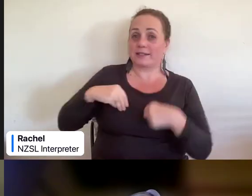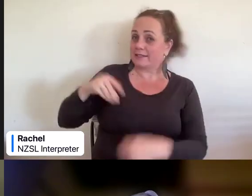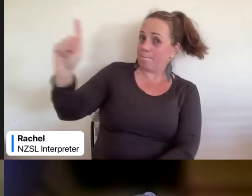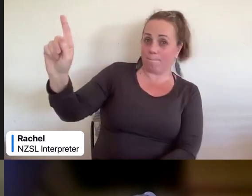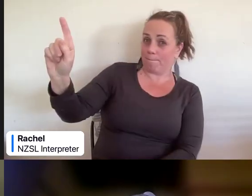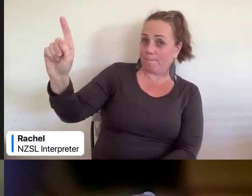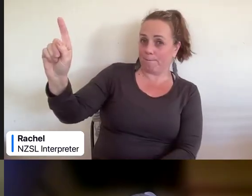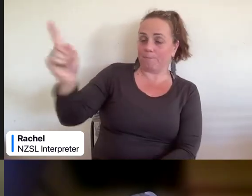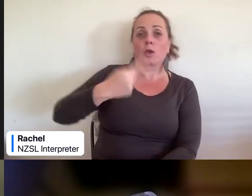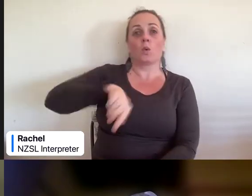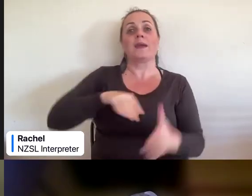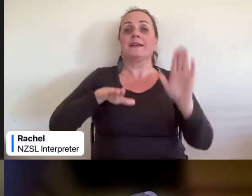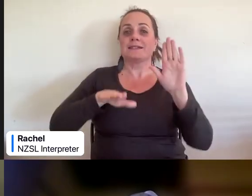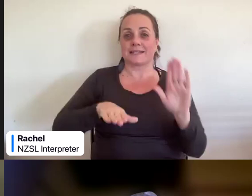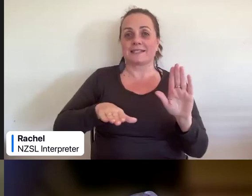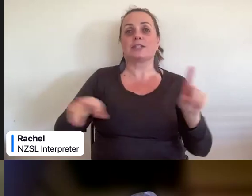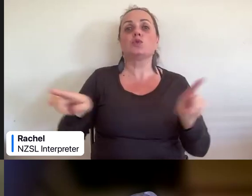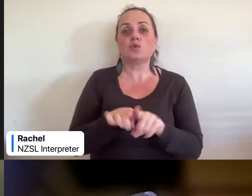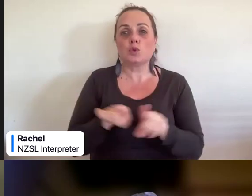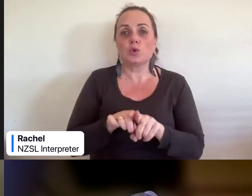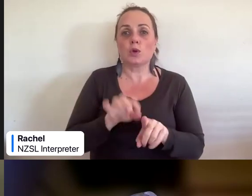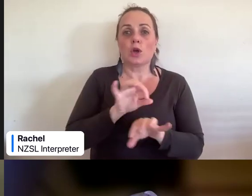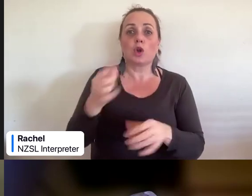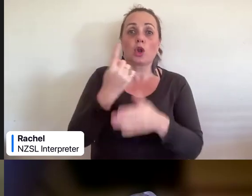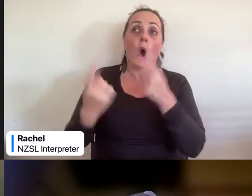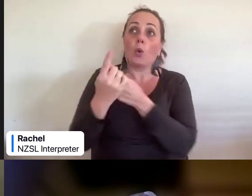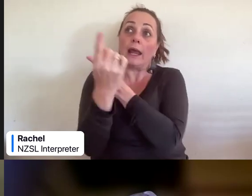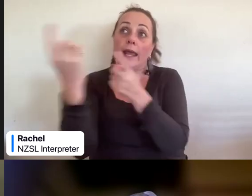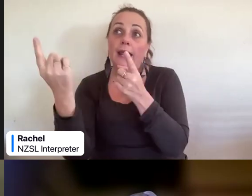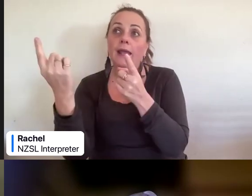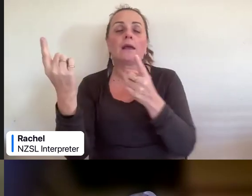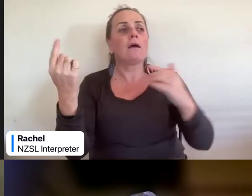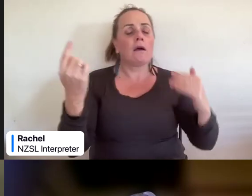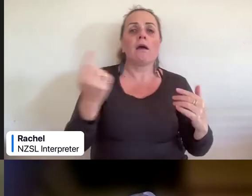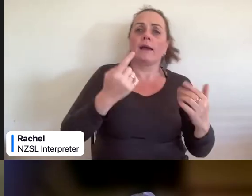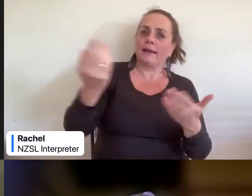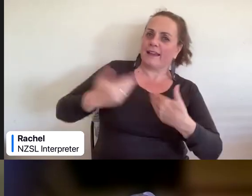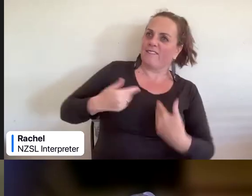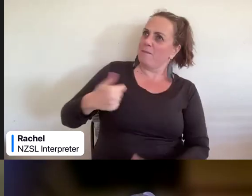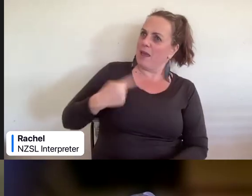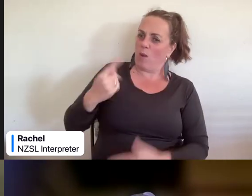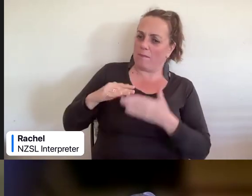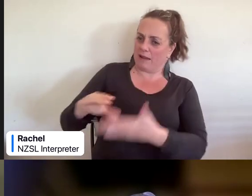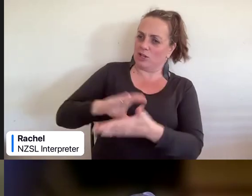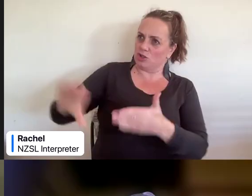are citizens too. Not just the oligarchs. Give me $1 million and I'll show you what I can do for my